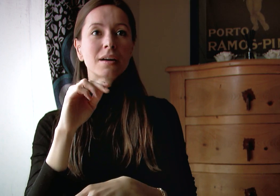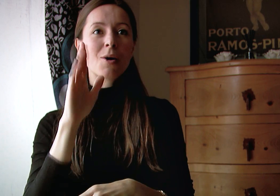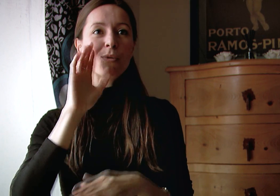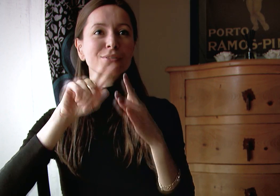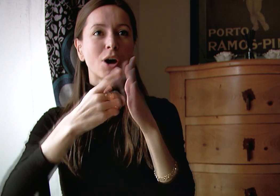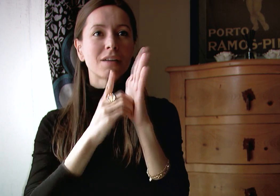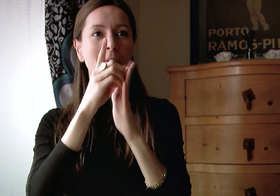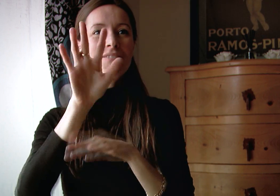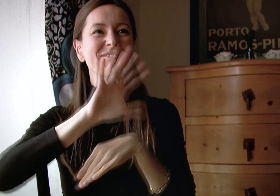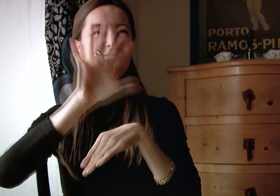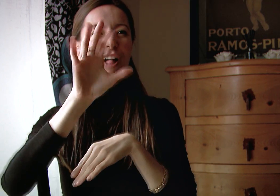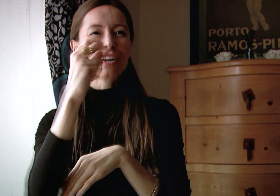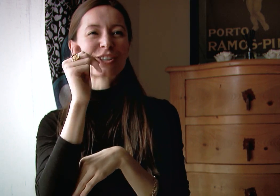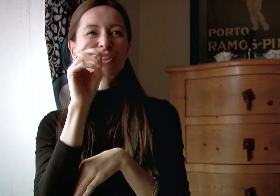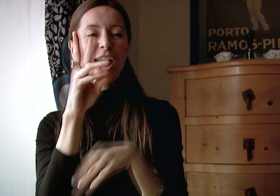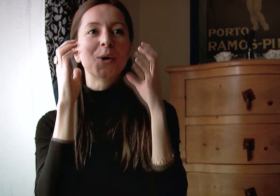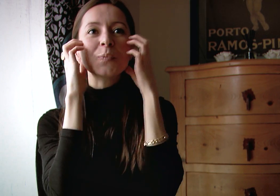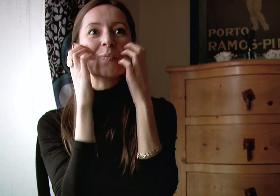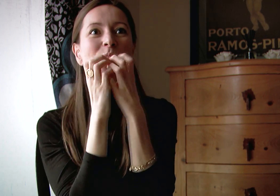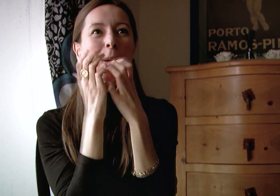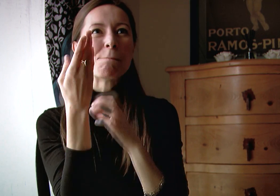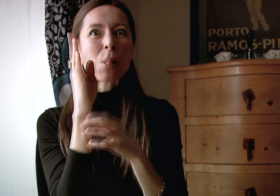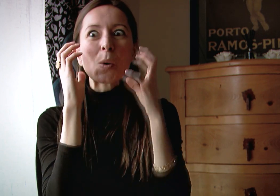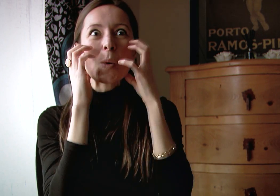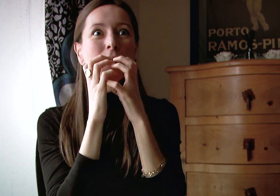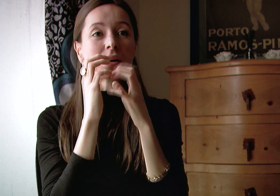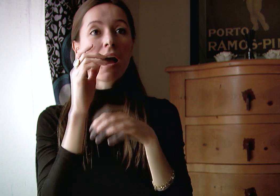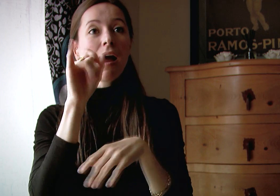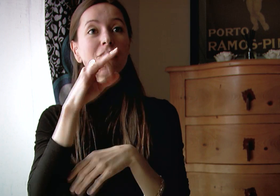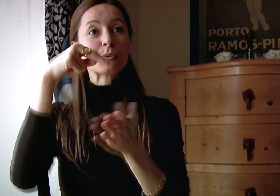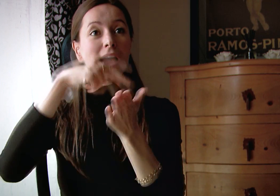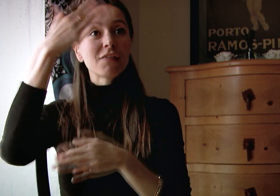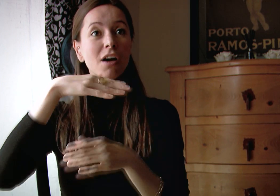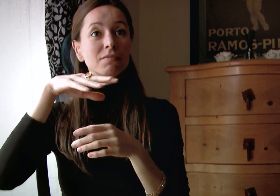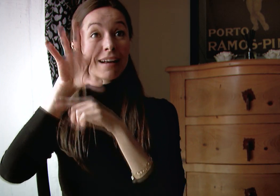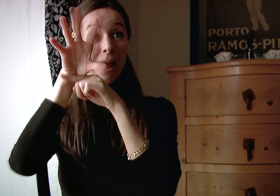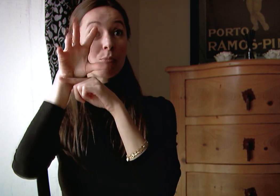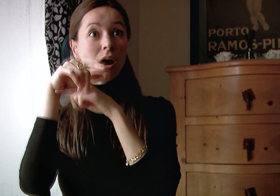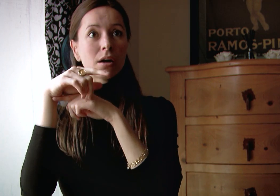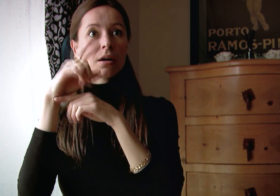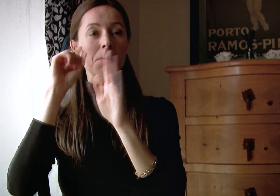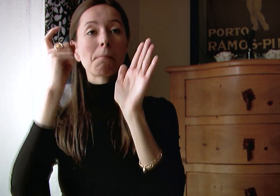develop what is known as a 5 o'clock shadow. A blueish scruff. When a man stands in front of a camera, you can tell